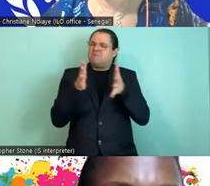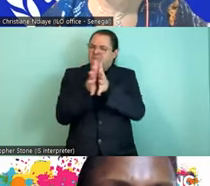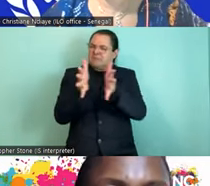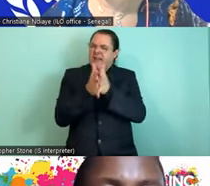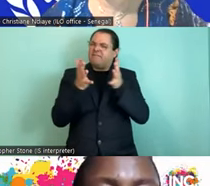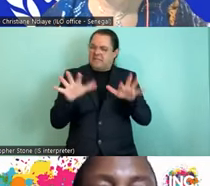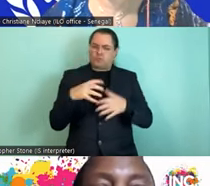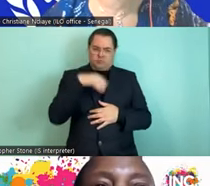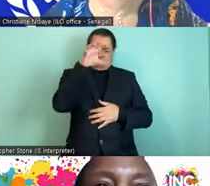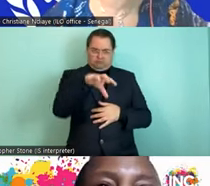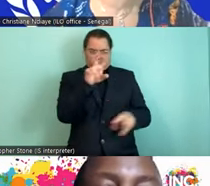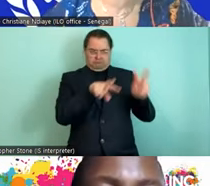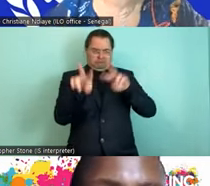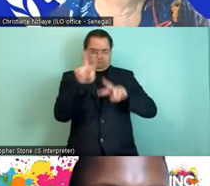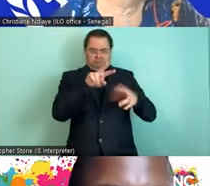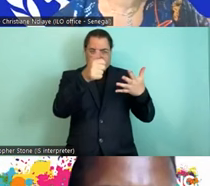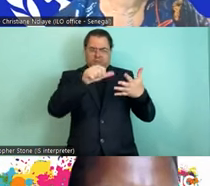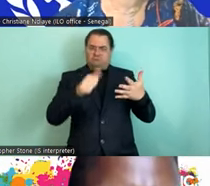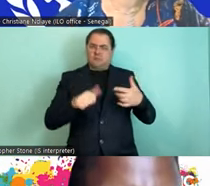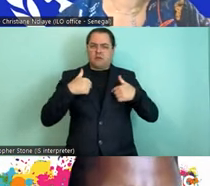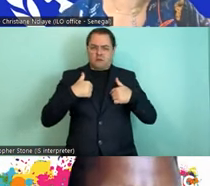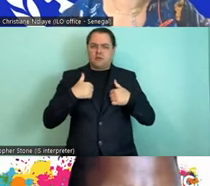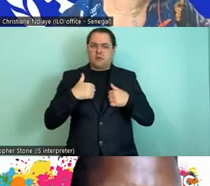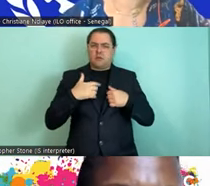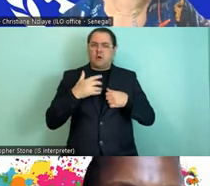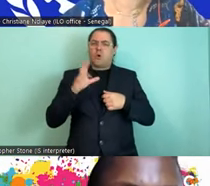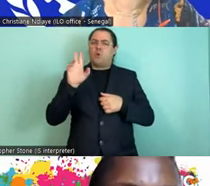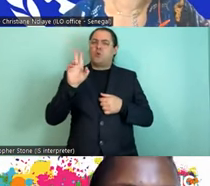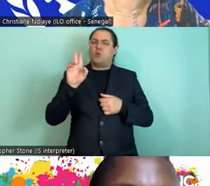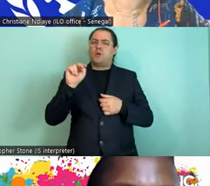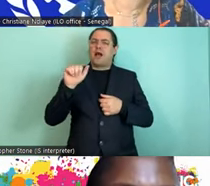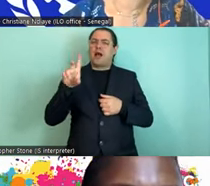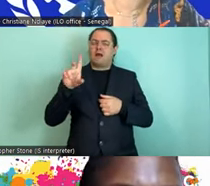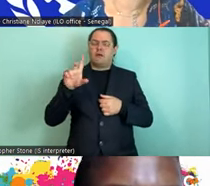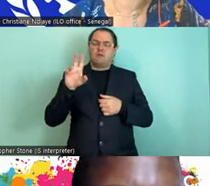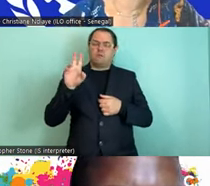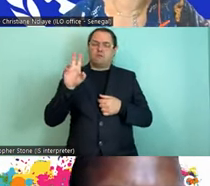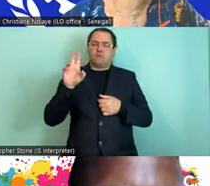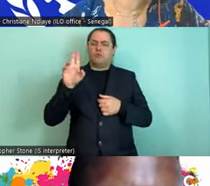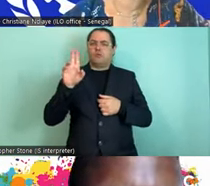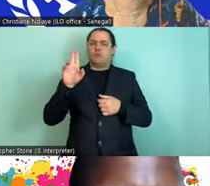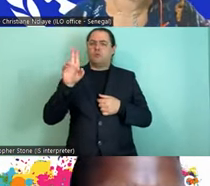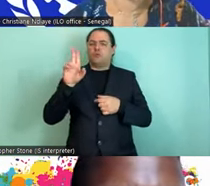We partnered with your grandma national people with disabilities that came to do a site accessibility